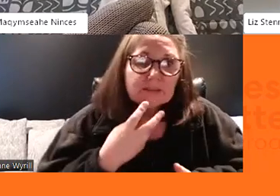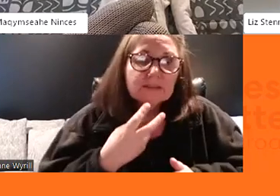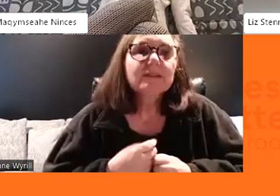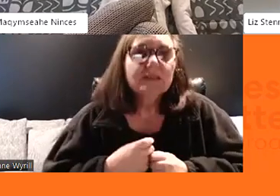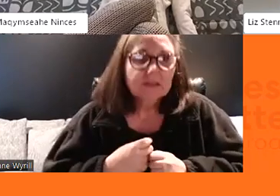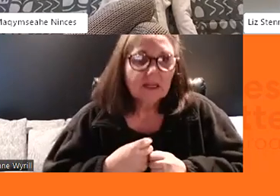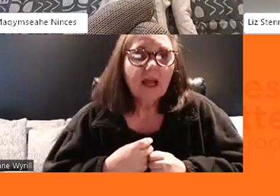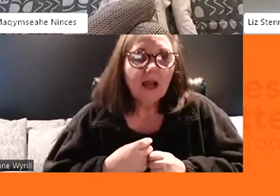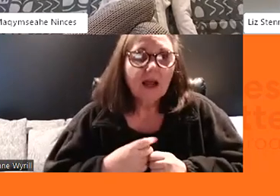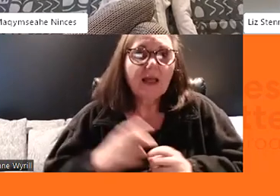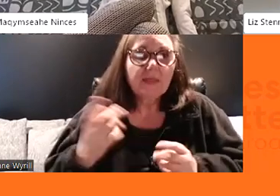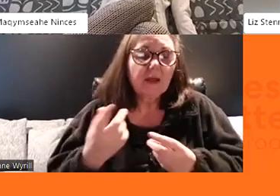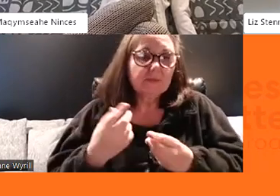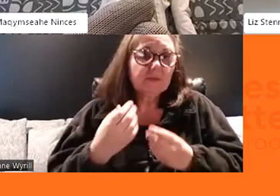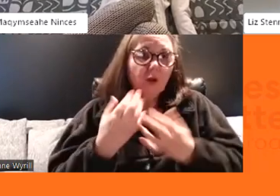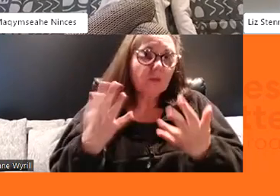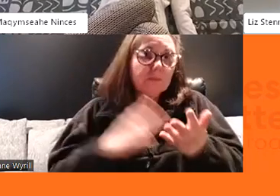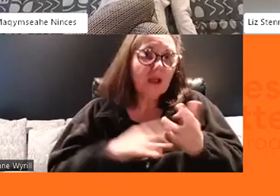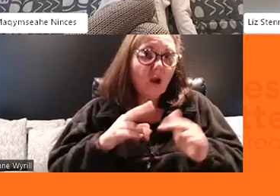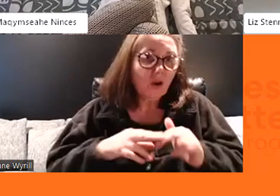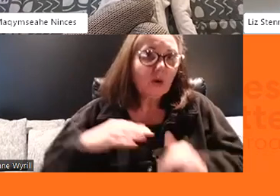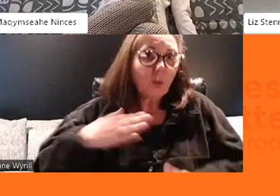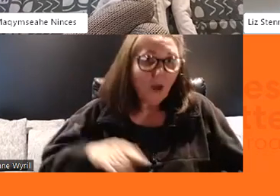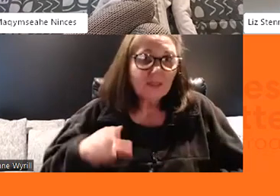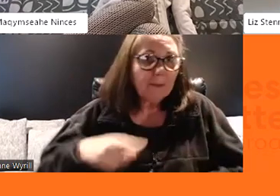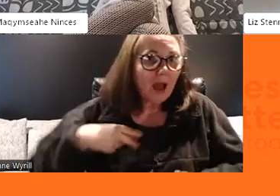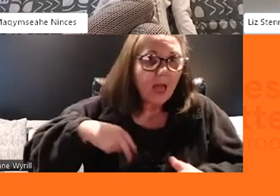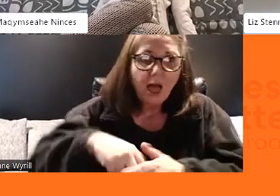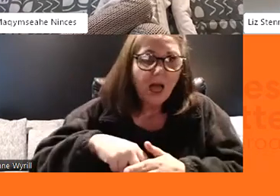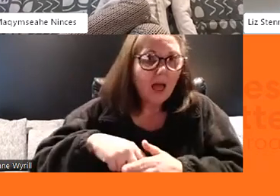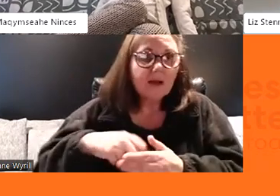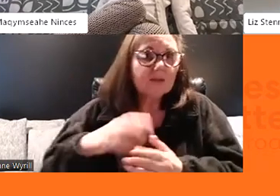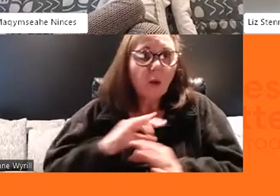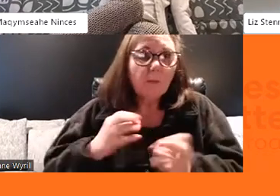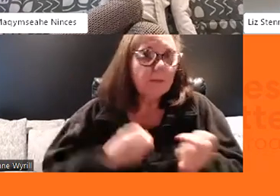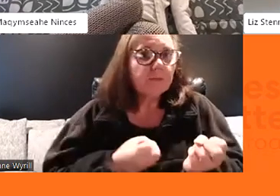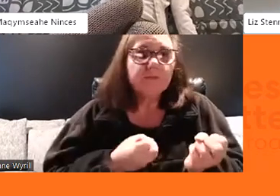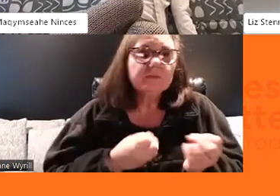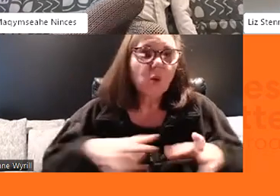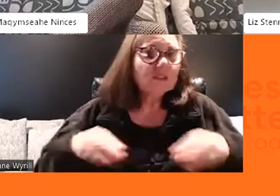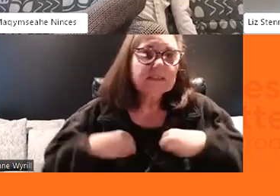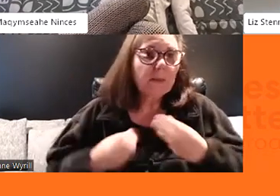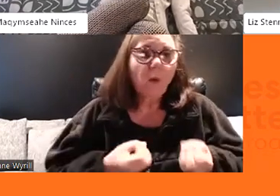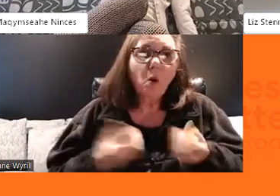have the words signed as well. And lots of parents do want that